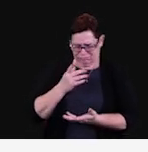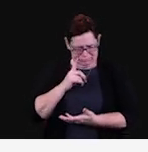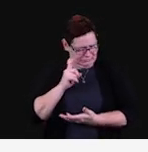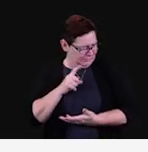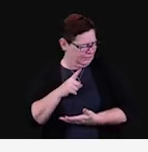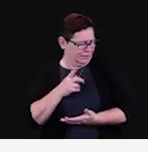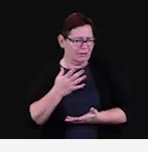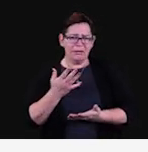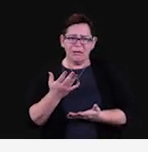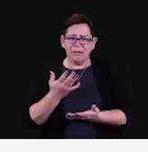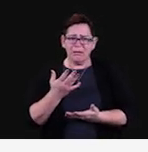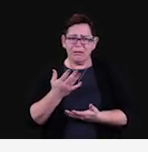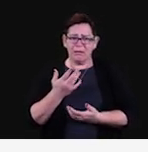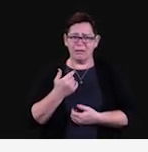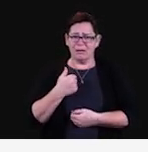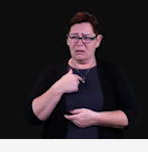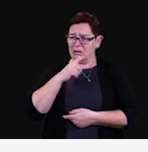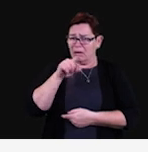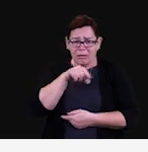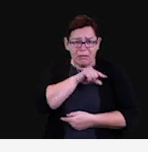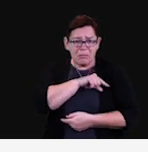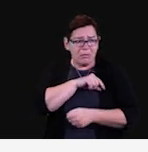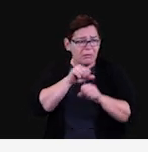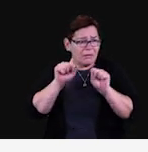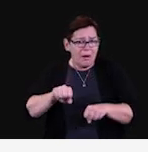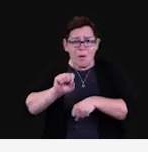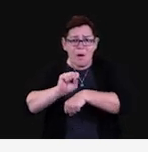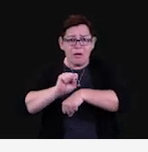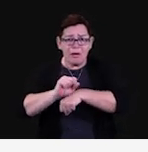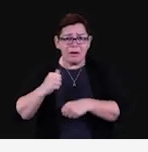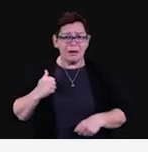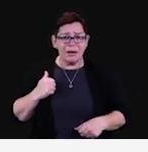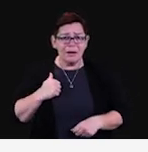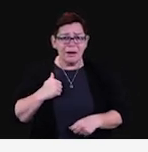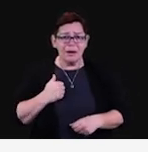Am I eligible to work in Canada? Do I need a work permit?